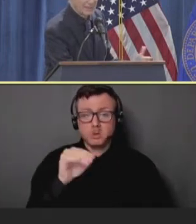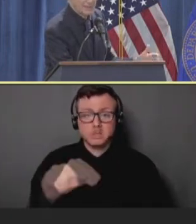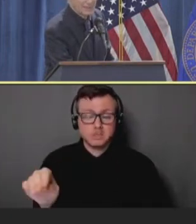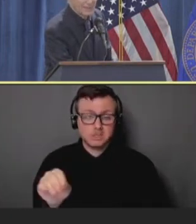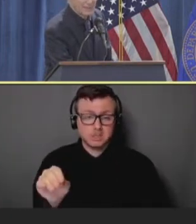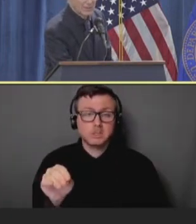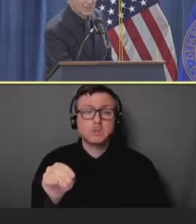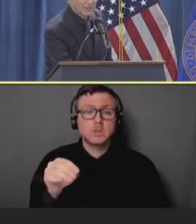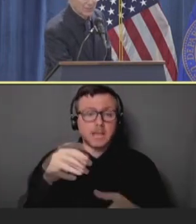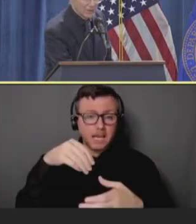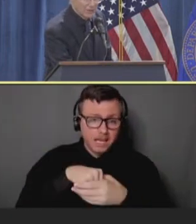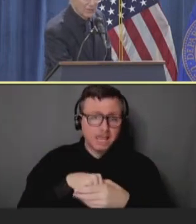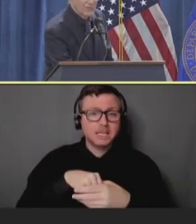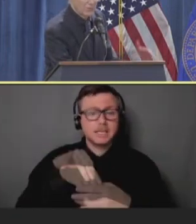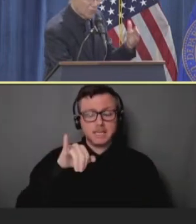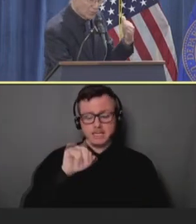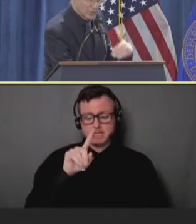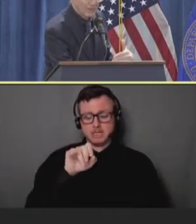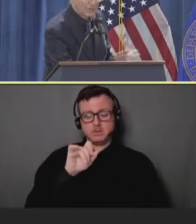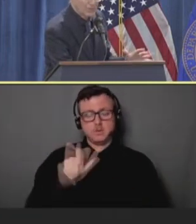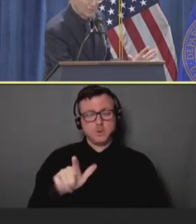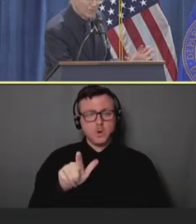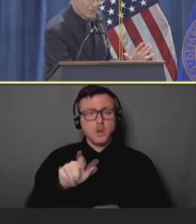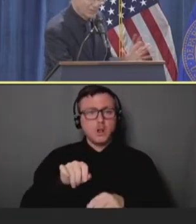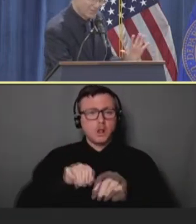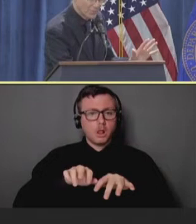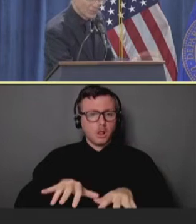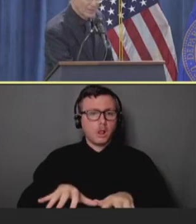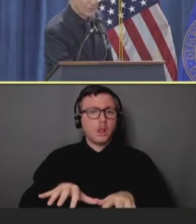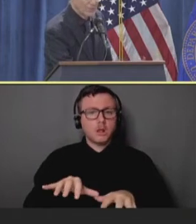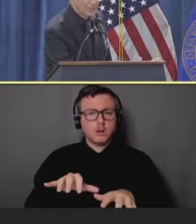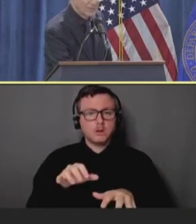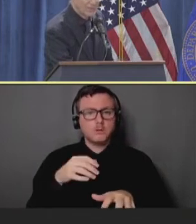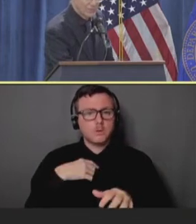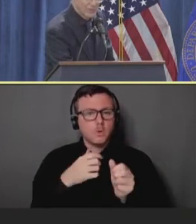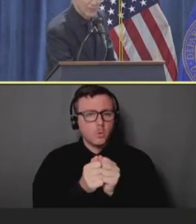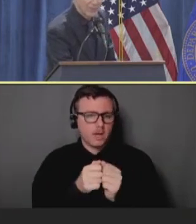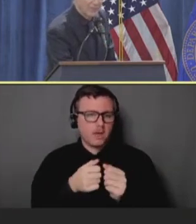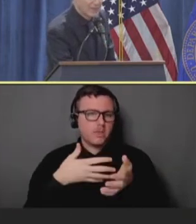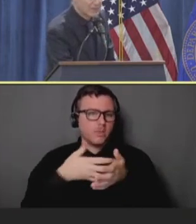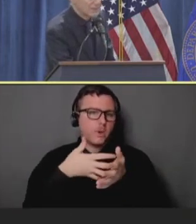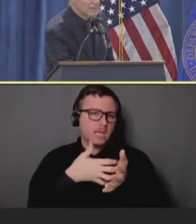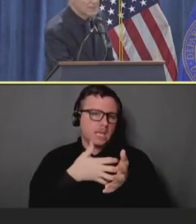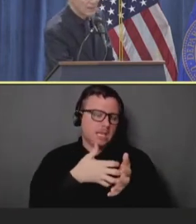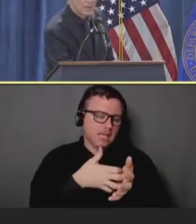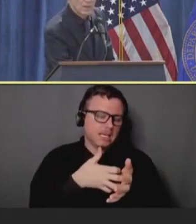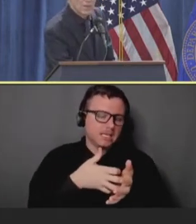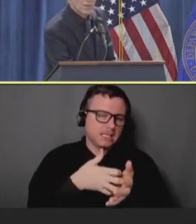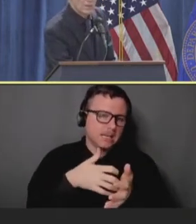intestinal excretion of those who are challenged with weakened -- with the Attenuated Vaccine.